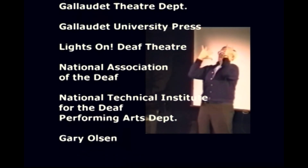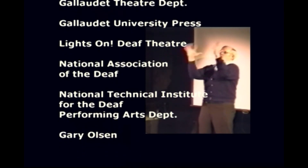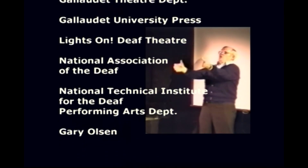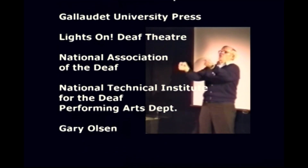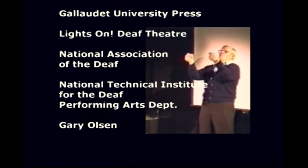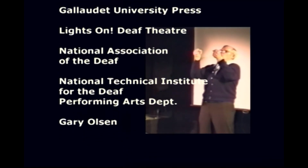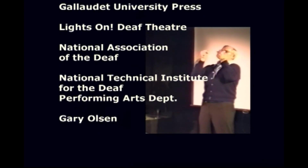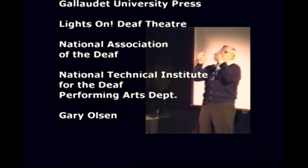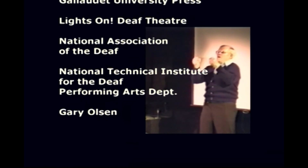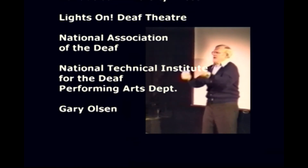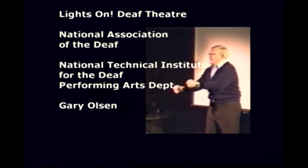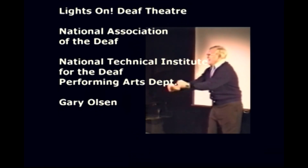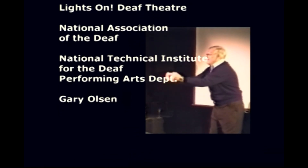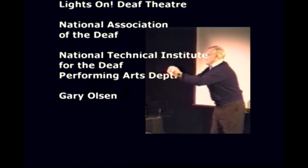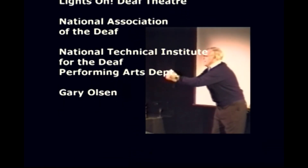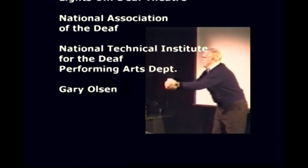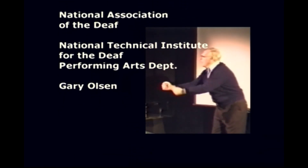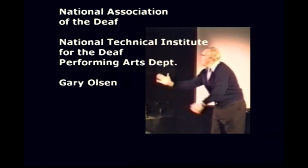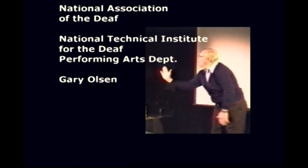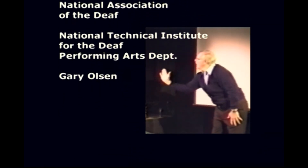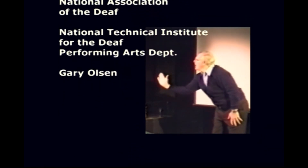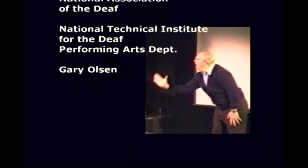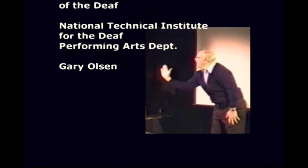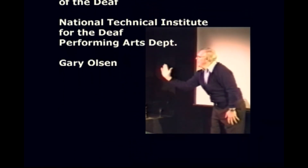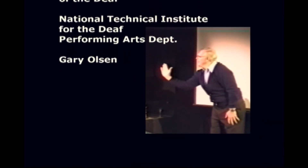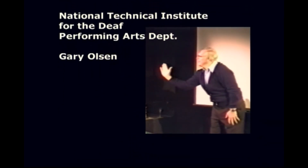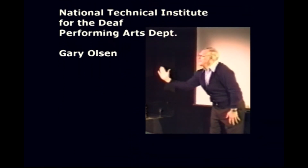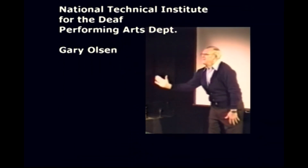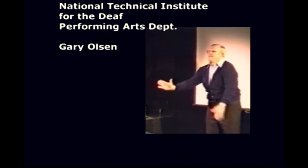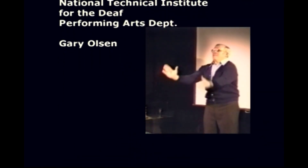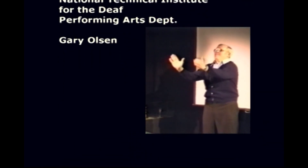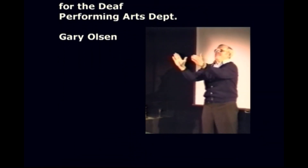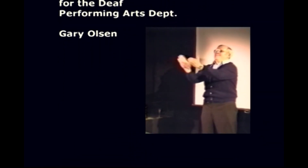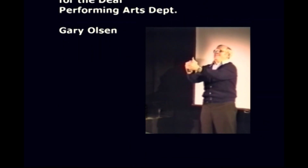It's going to shine, and it's going to be empowering.